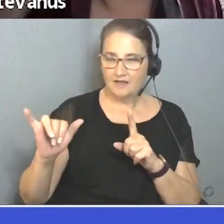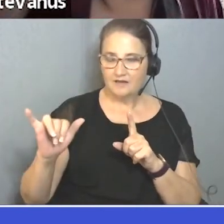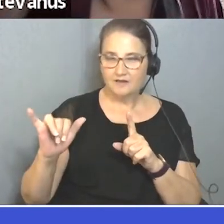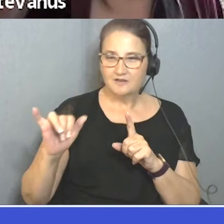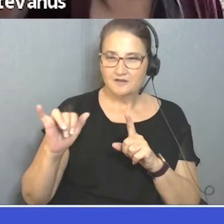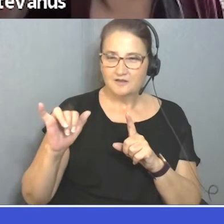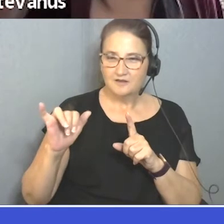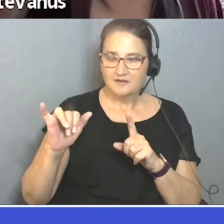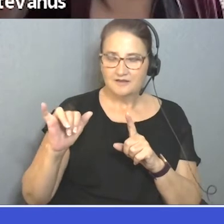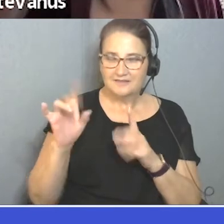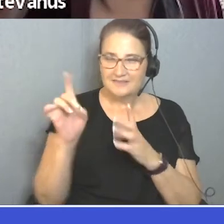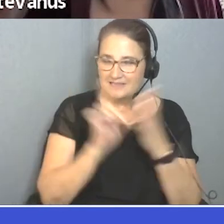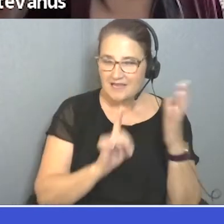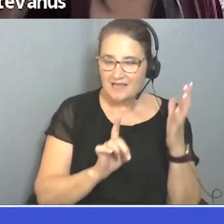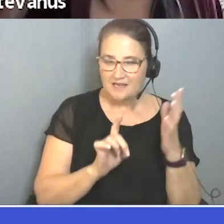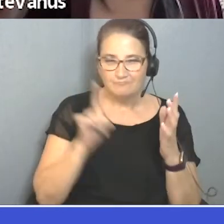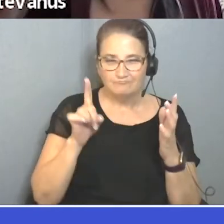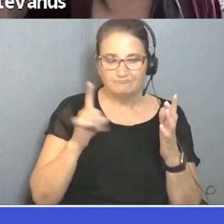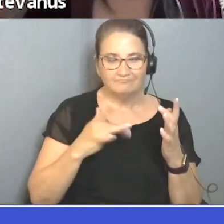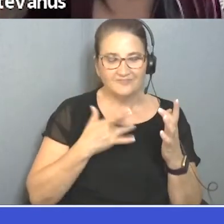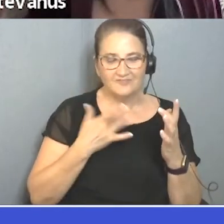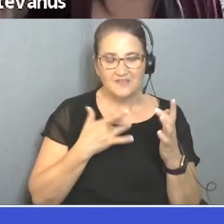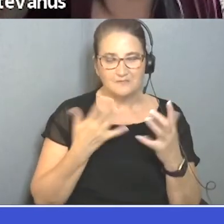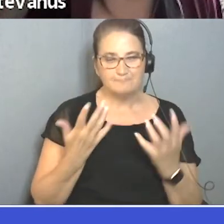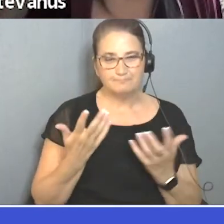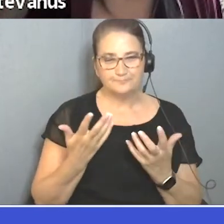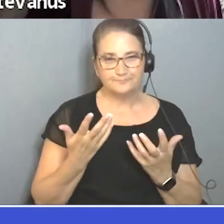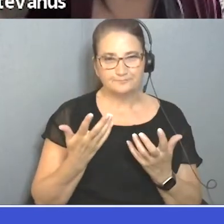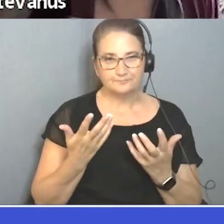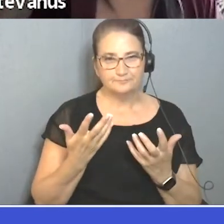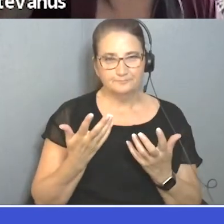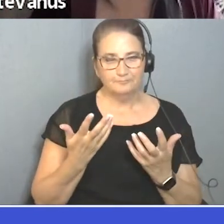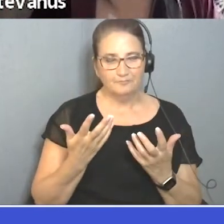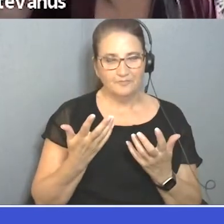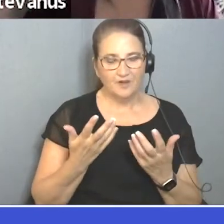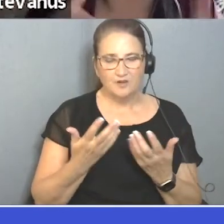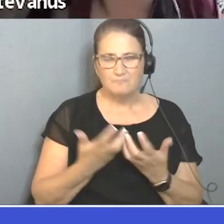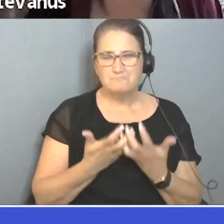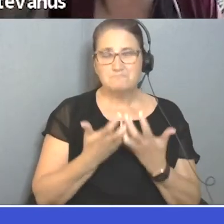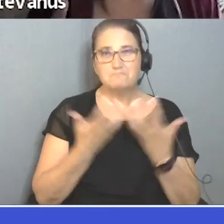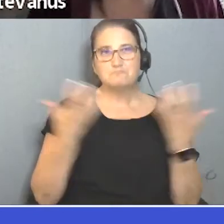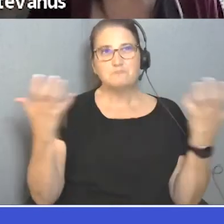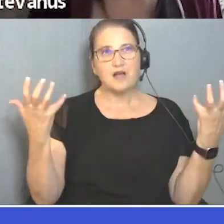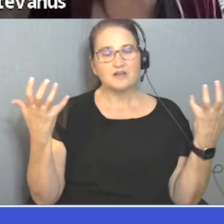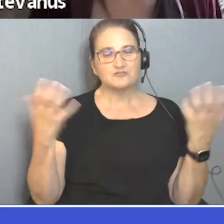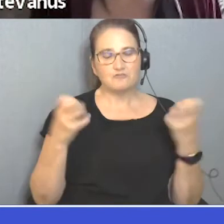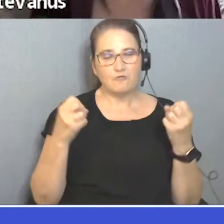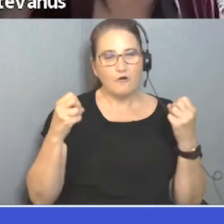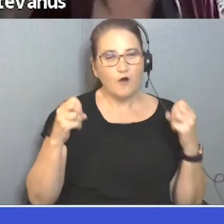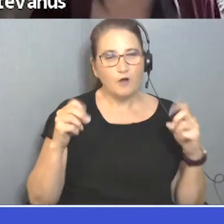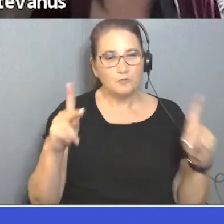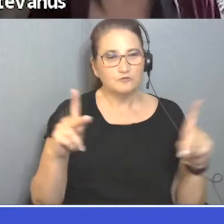sudden have this rich opportunity to come to